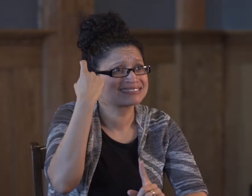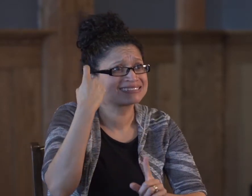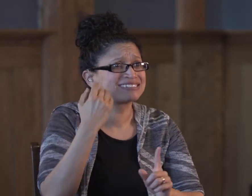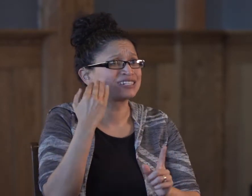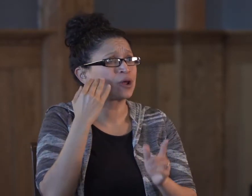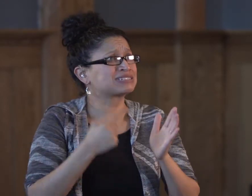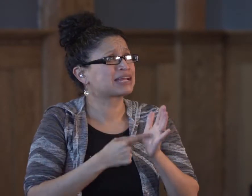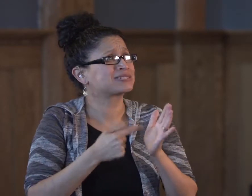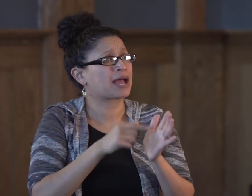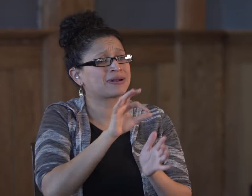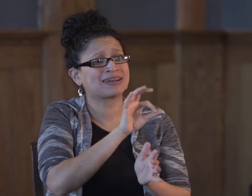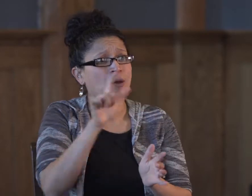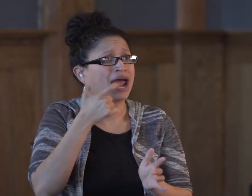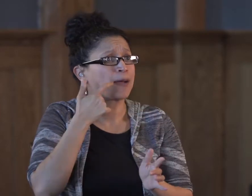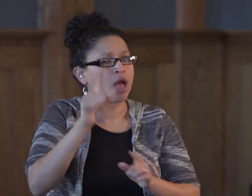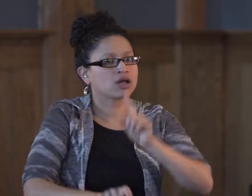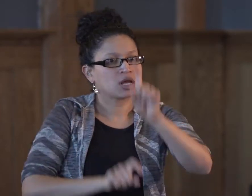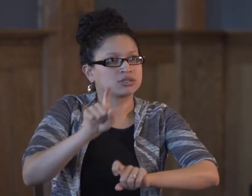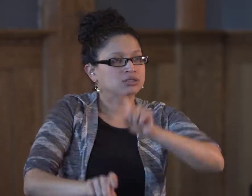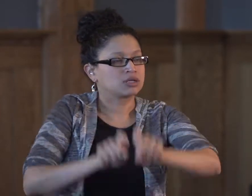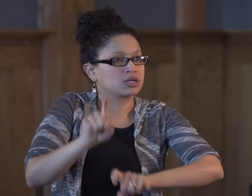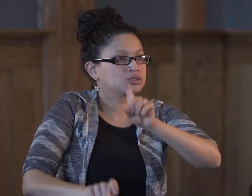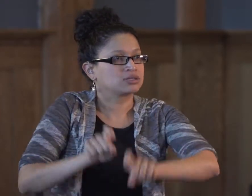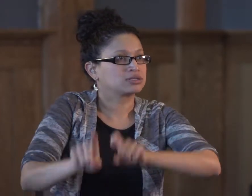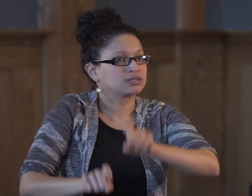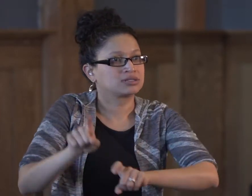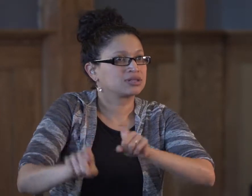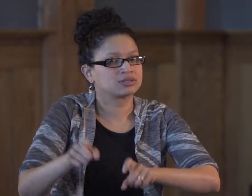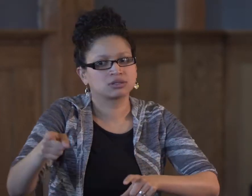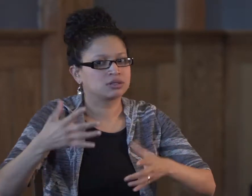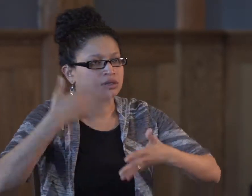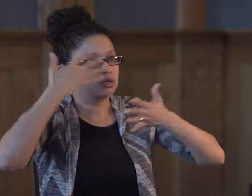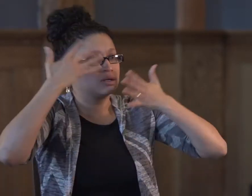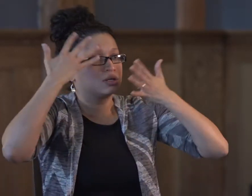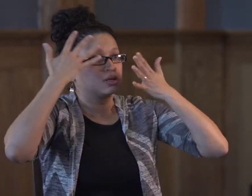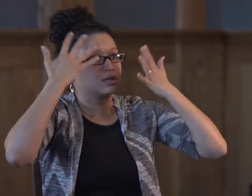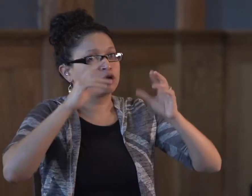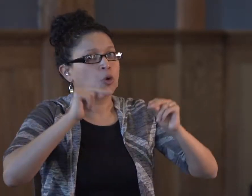or traumatizing and on occasion, 9-1-1 operators will ask a battery of questions and the victim